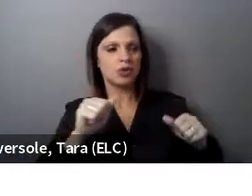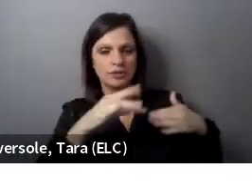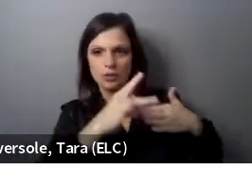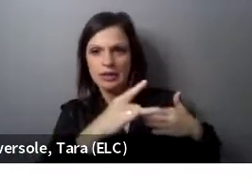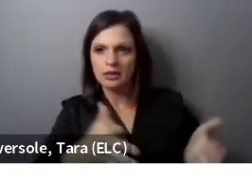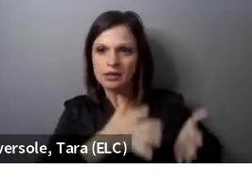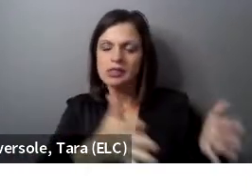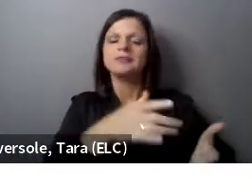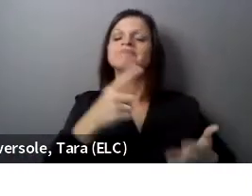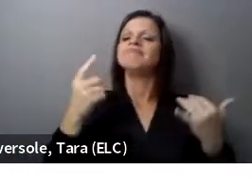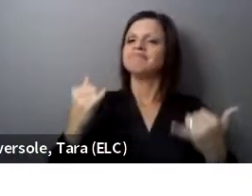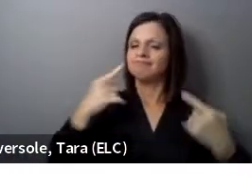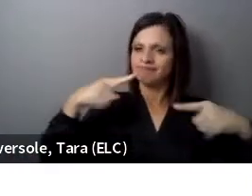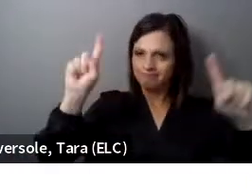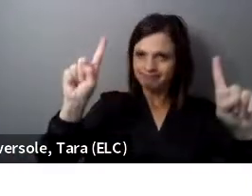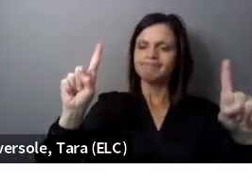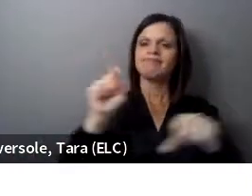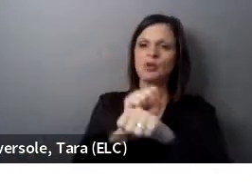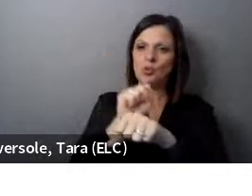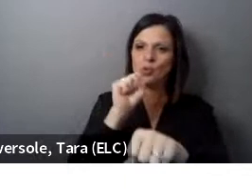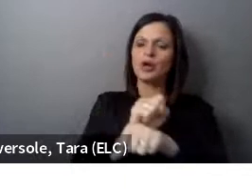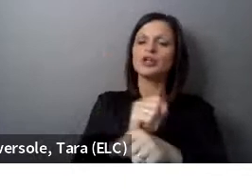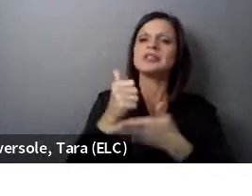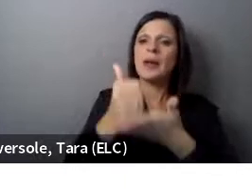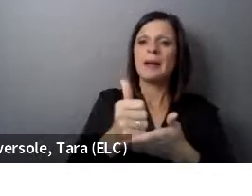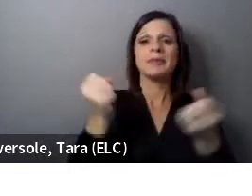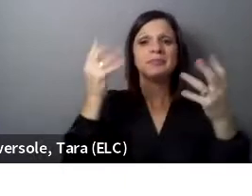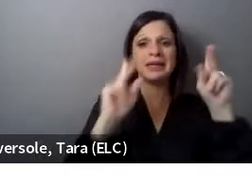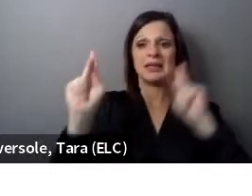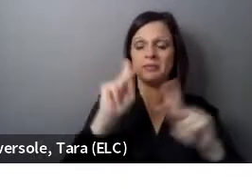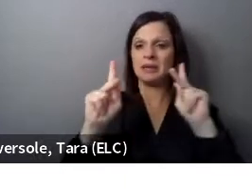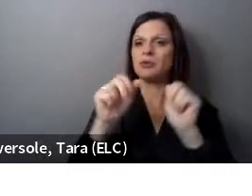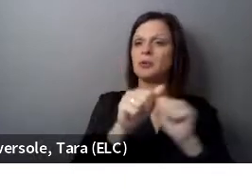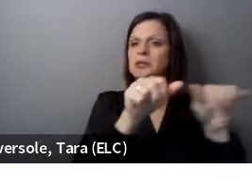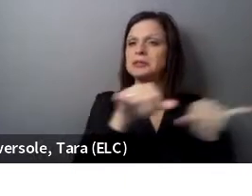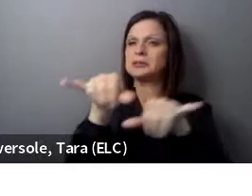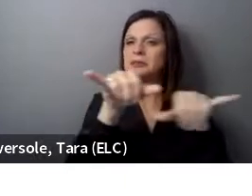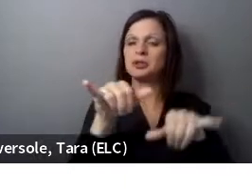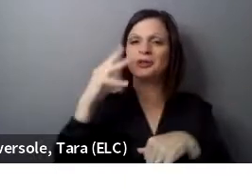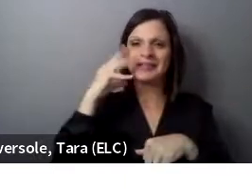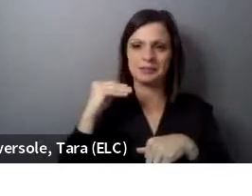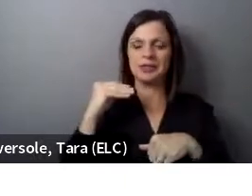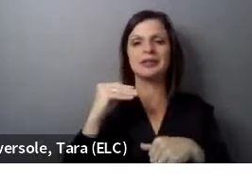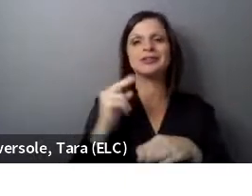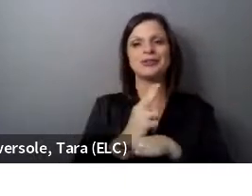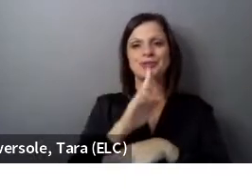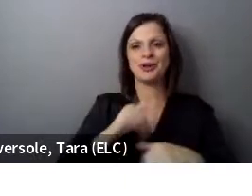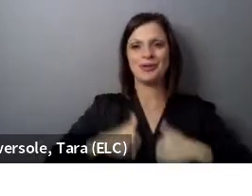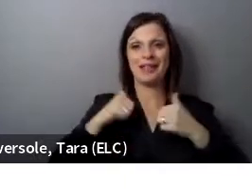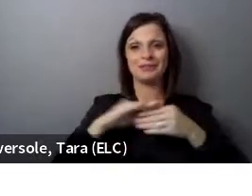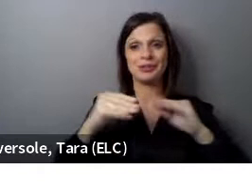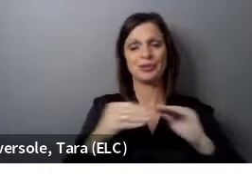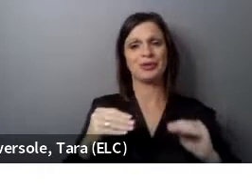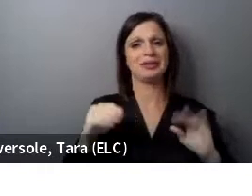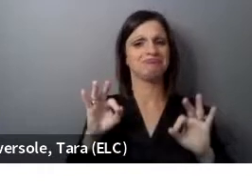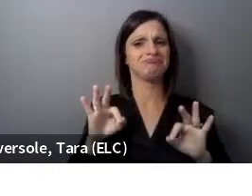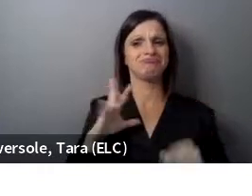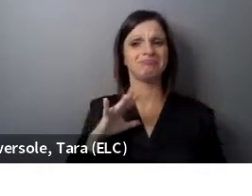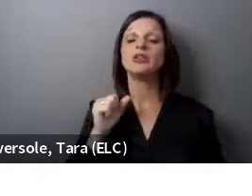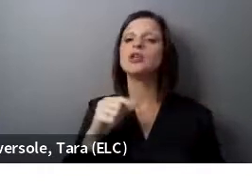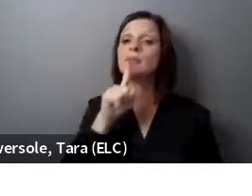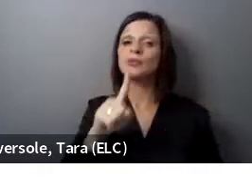work on the frontline of addiction and help as many people as she can